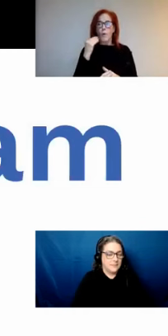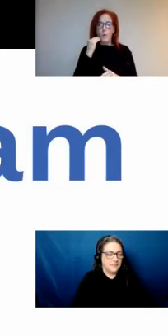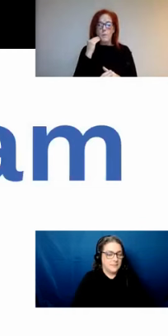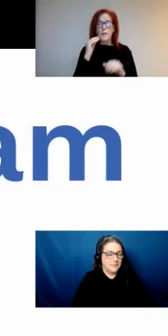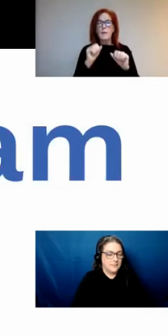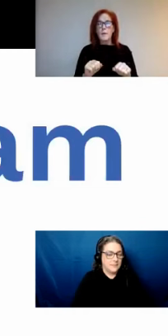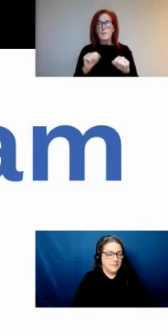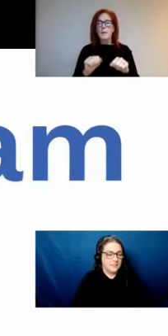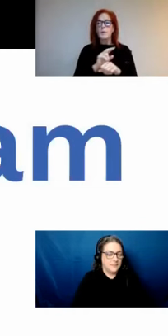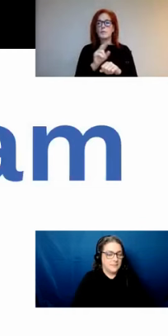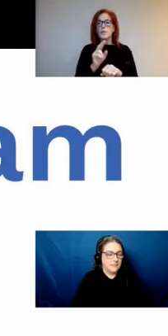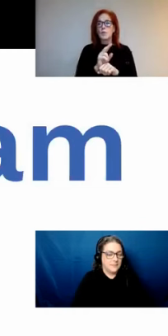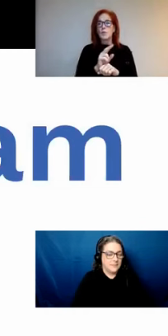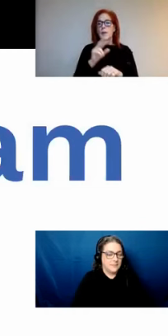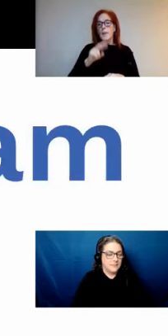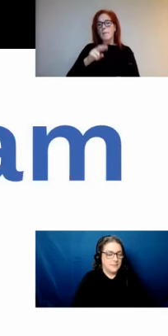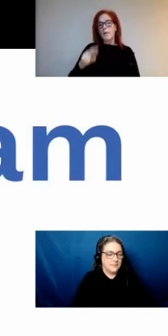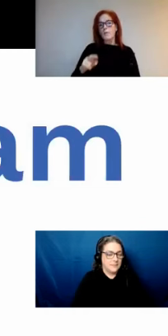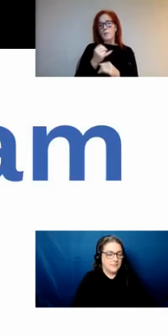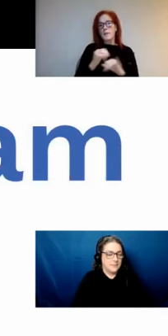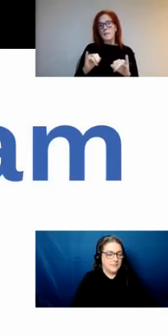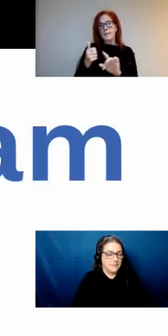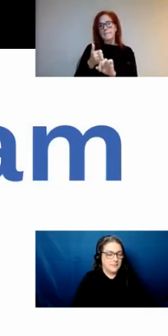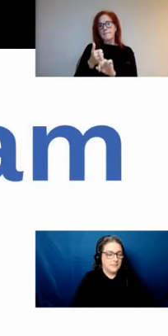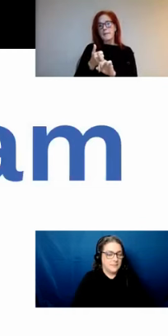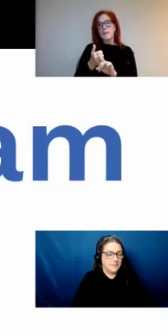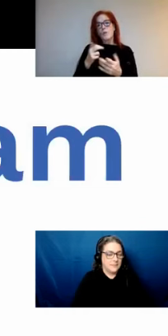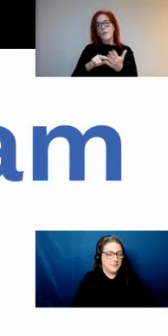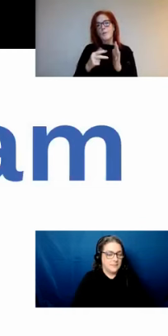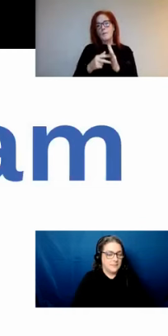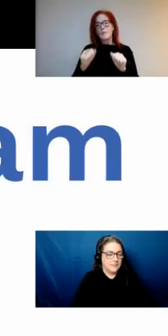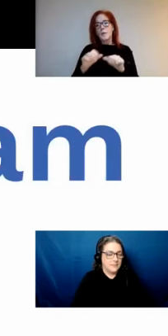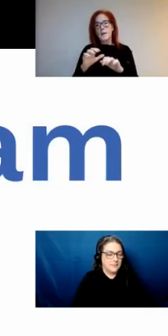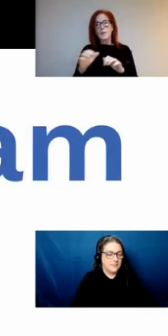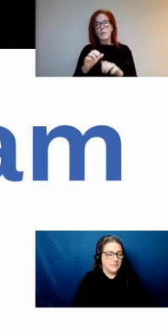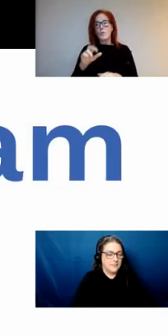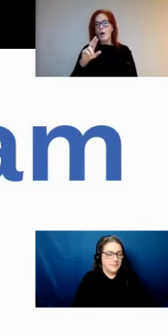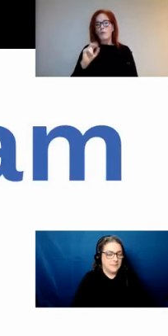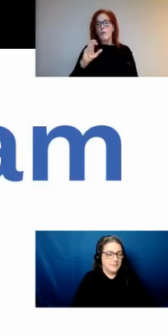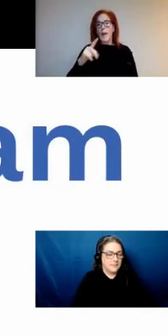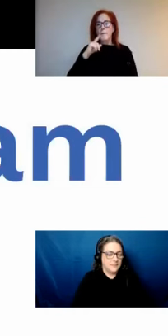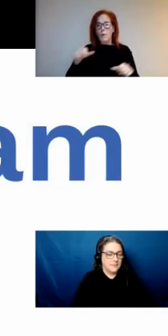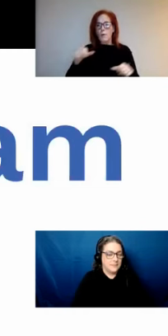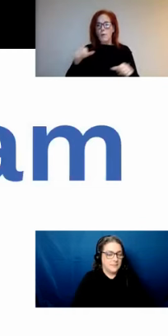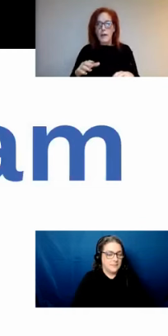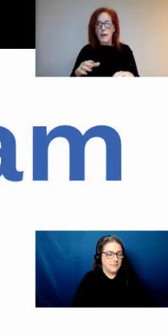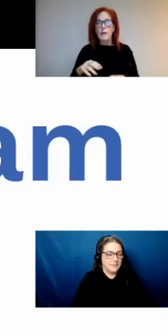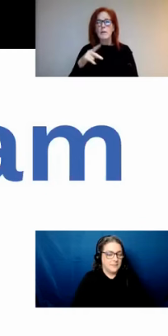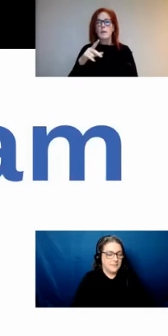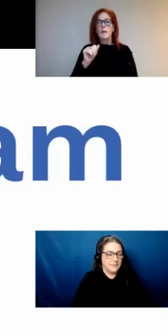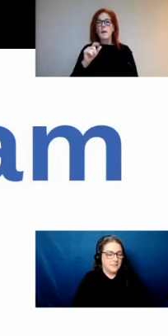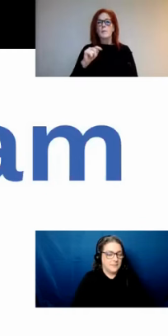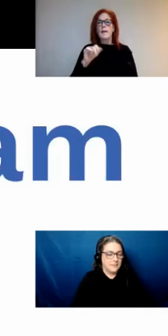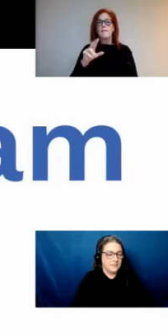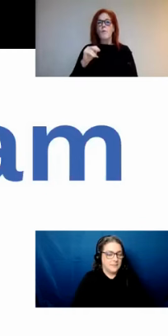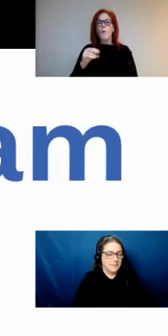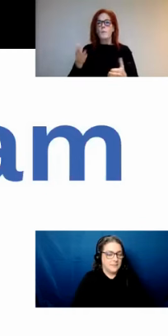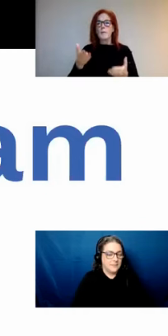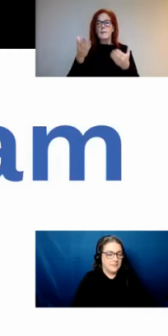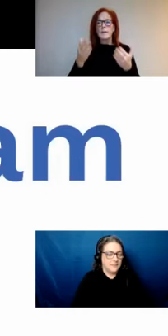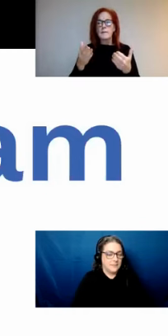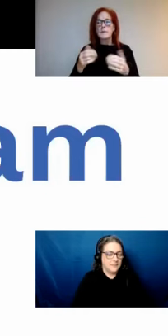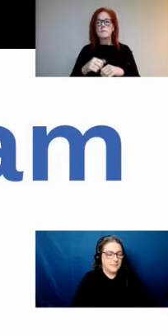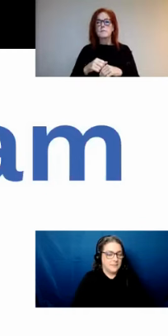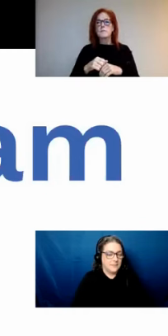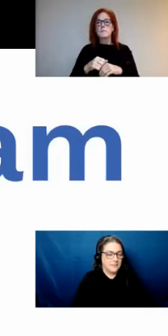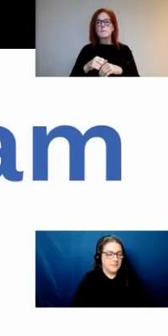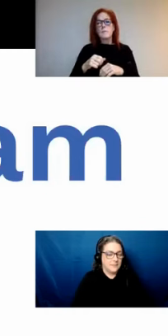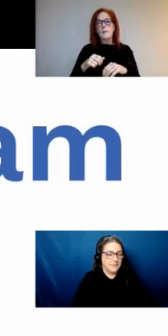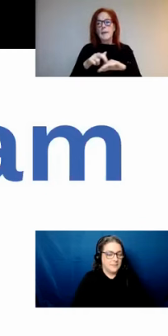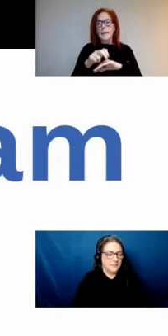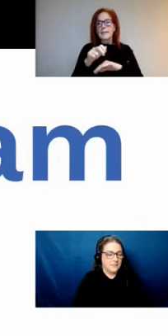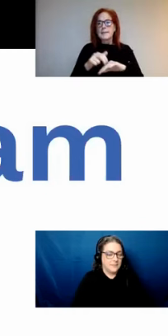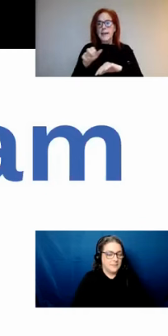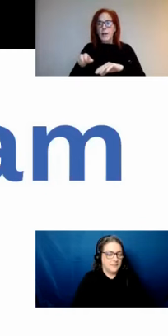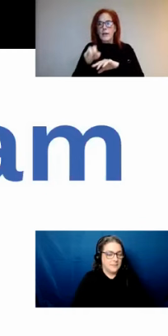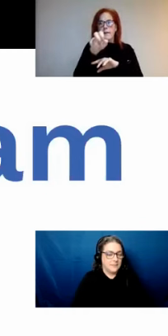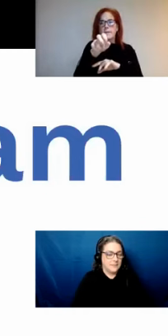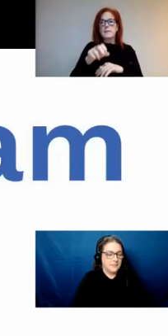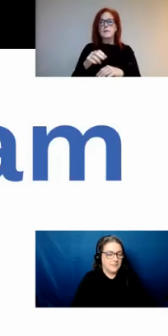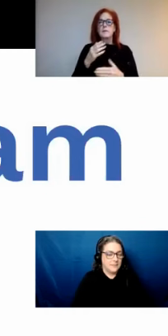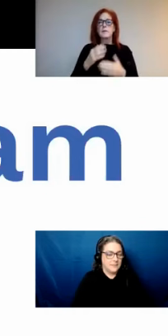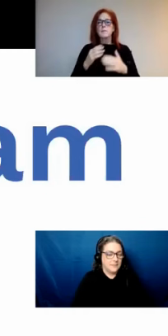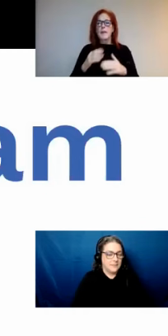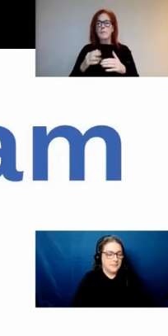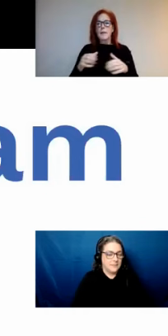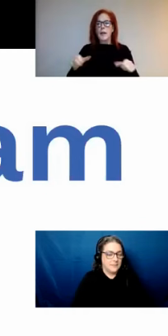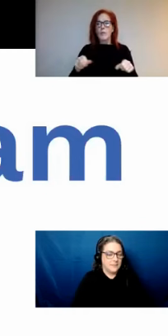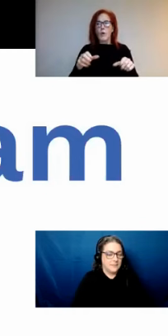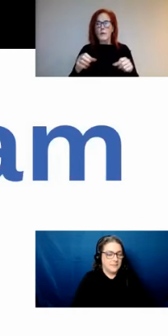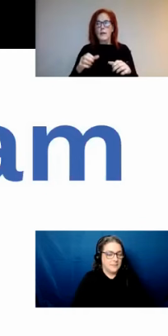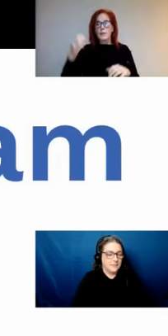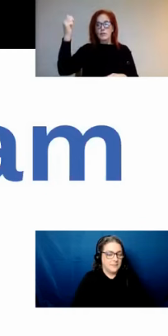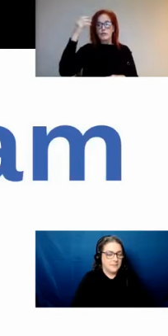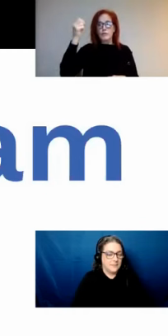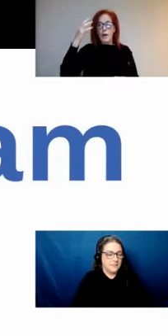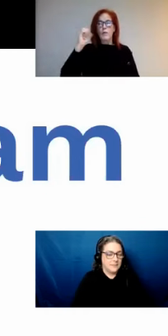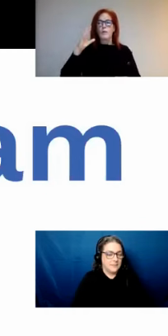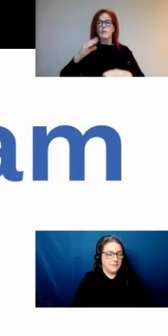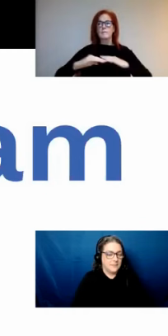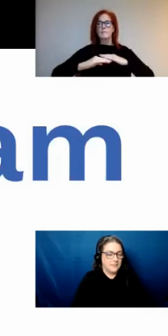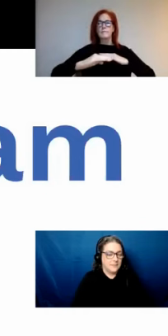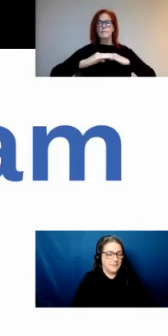It can go beyond those items but those are -- those are typical ones that we do for improvements along those lines.